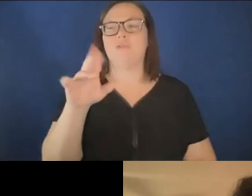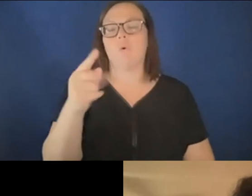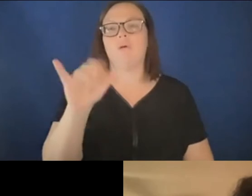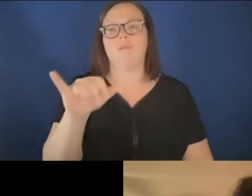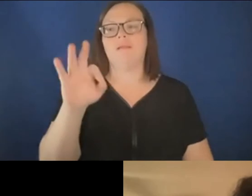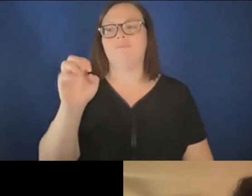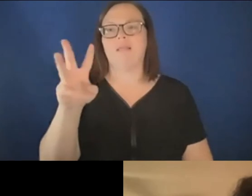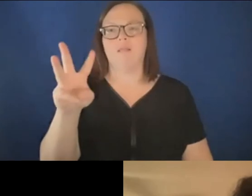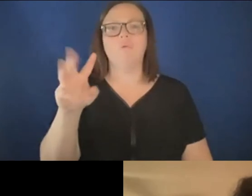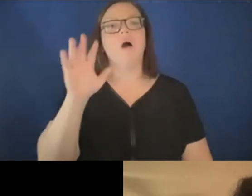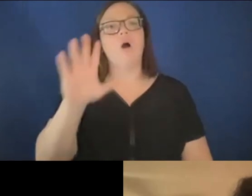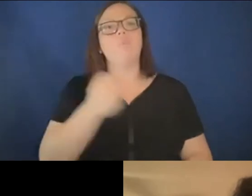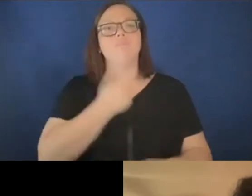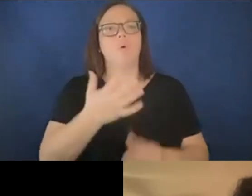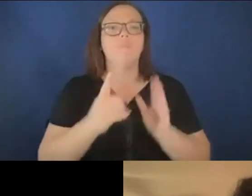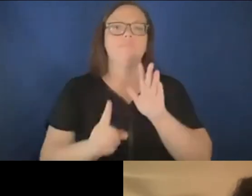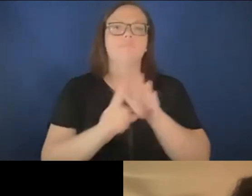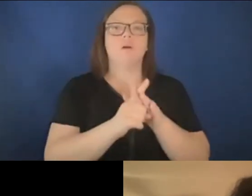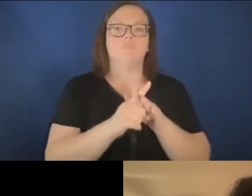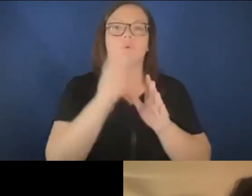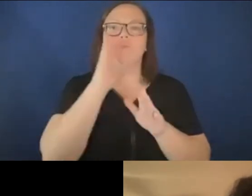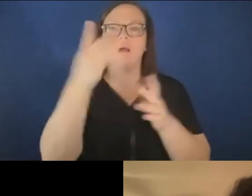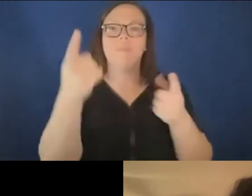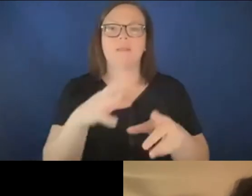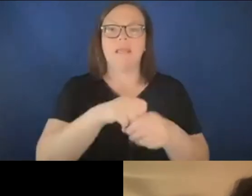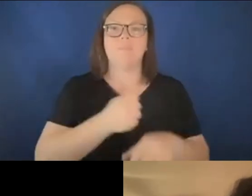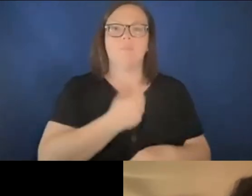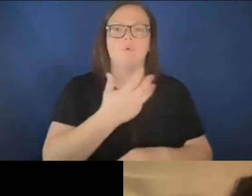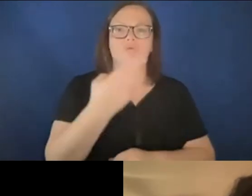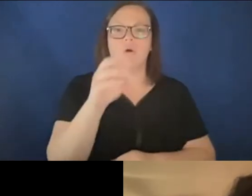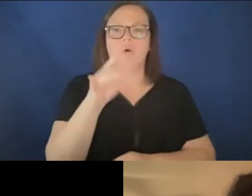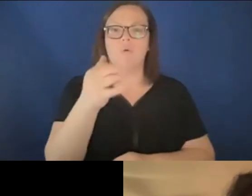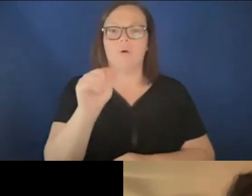poems have appeared or are forthcoming in POETRY, Hobart and Jubilat. Her essays have